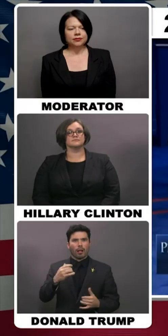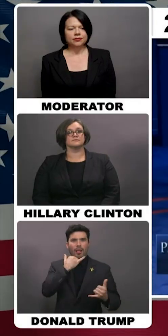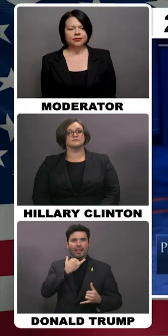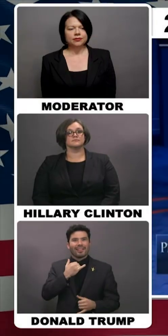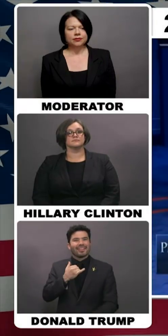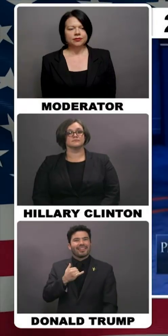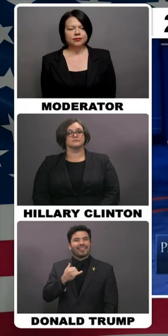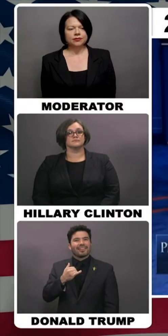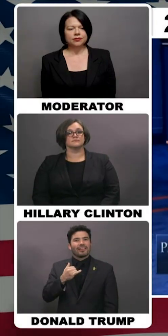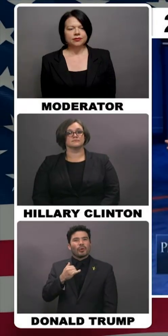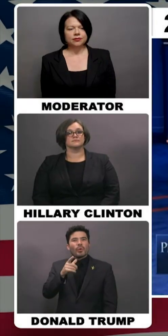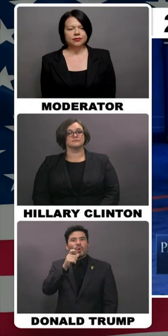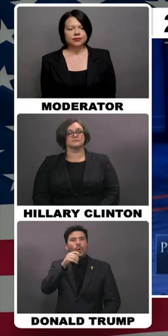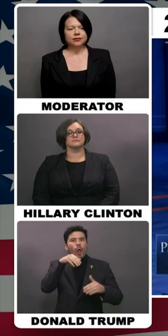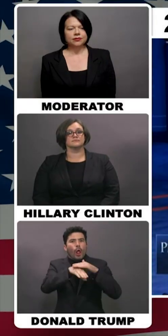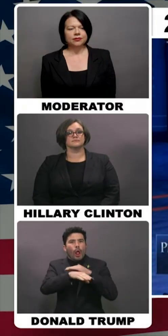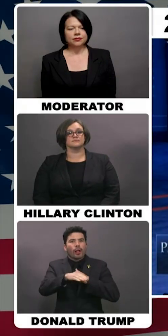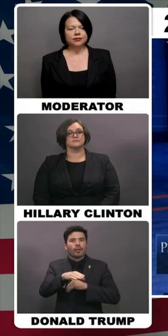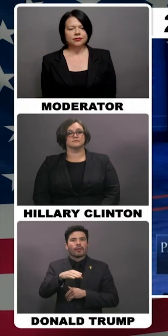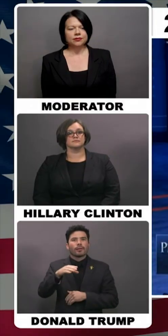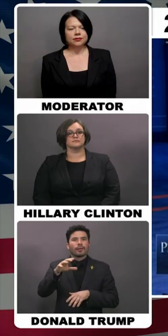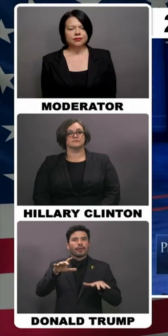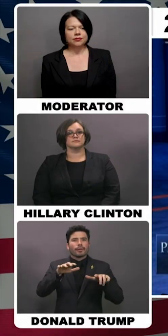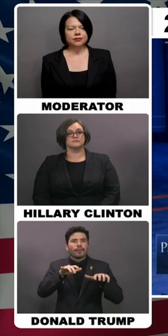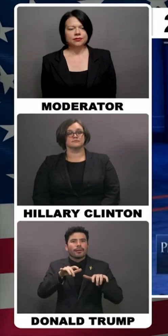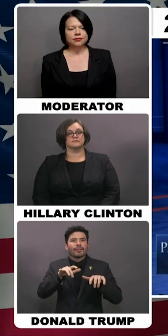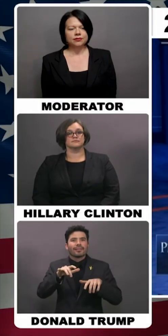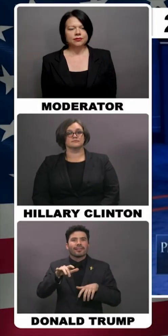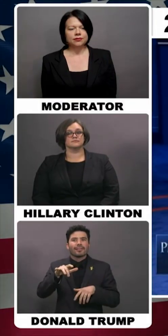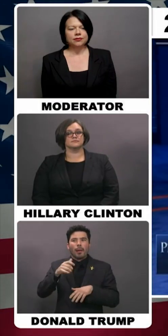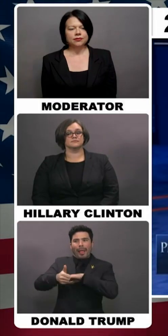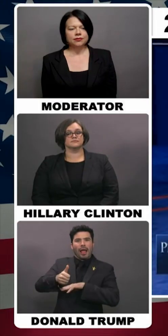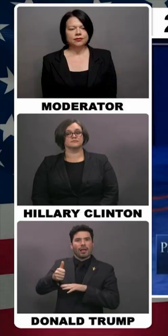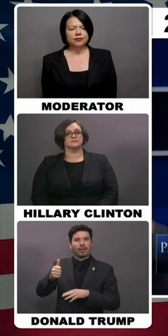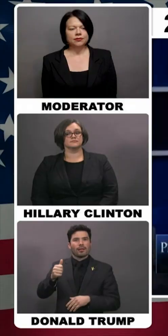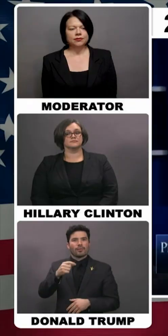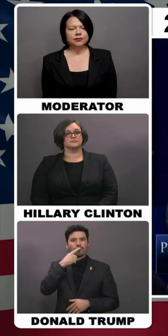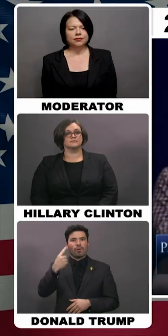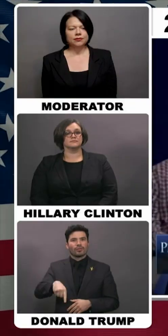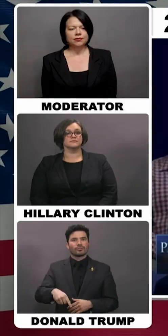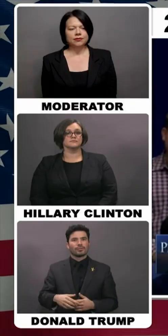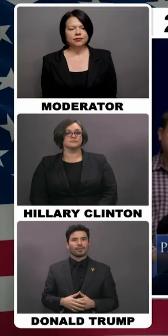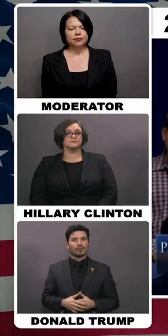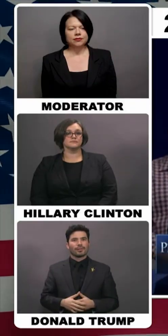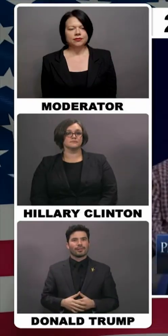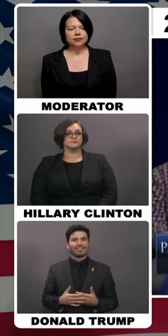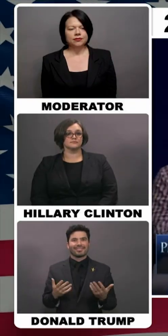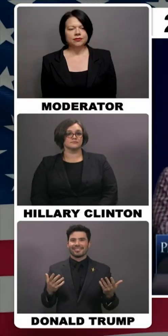Maybe there is no hacking. But they always blame Russia. And the reason they blame Russia because they think they're trying to tarnish me with Russia.